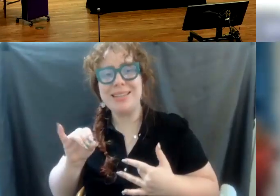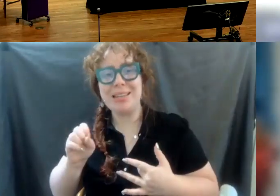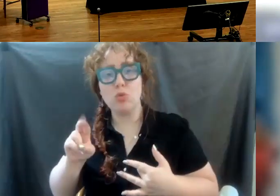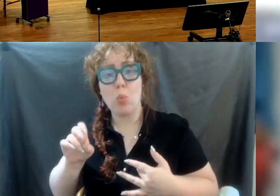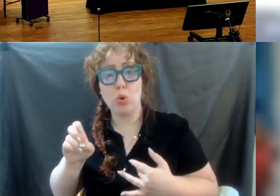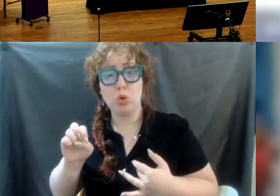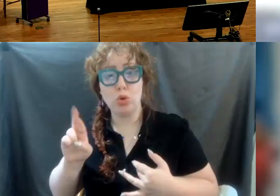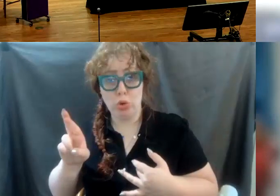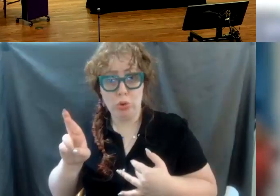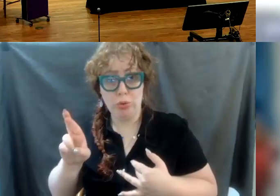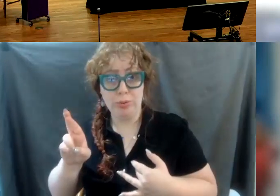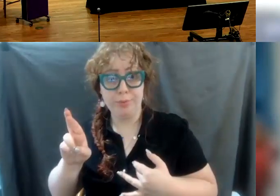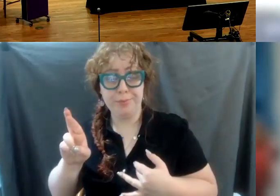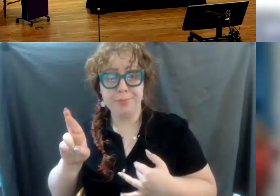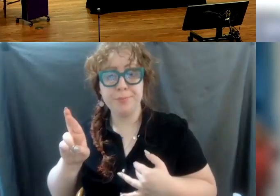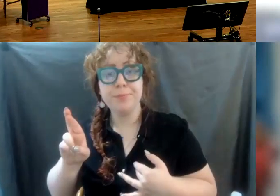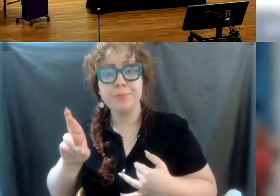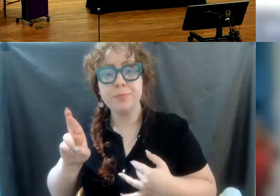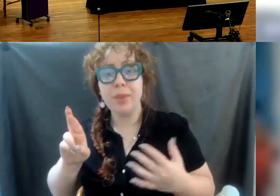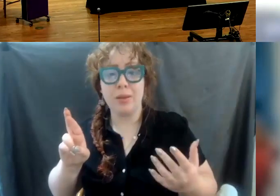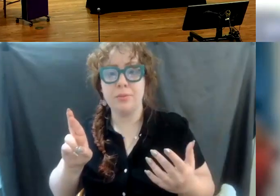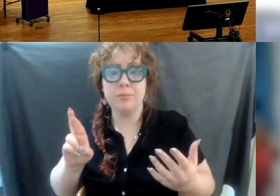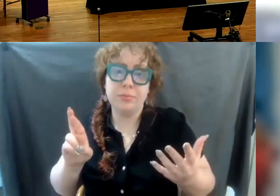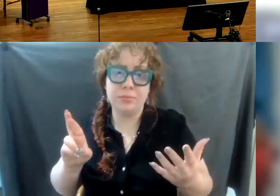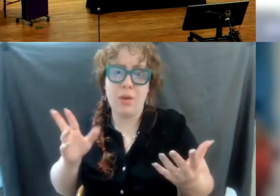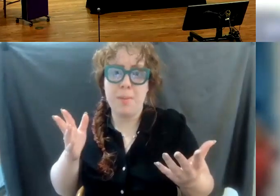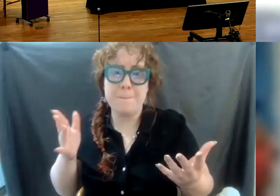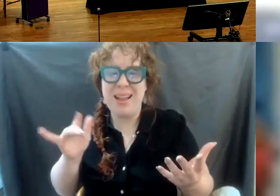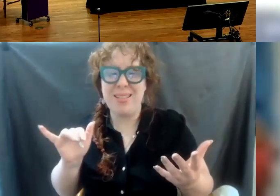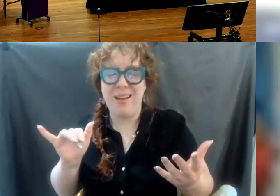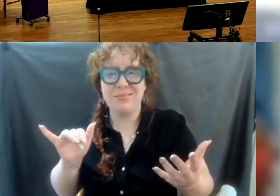to be a more effective cog in the wheel to to be able to produce.